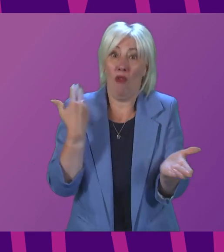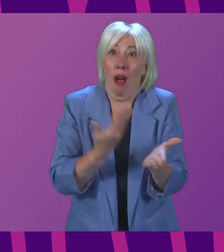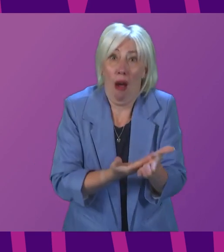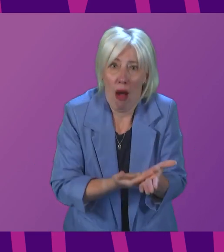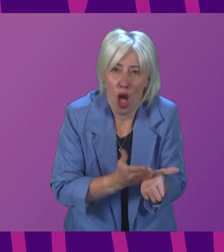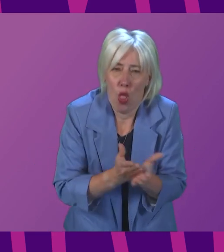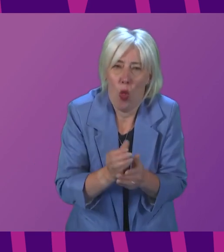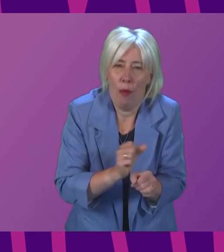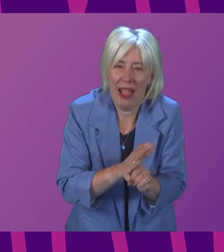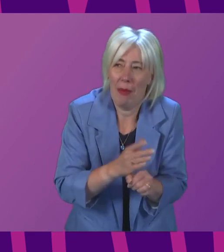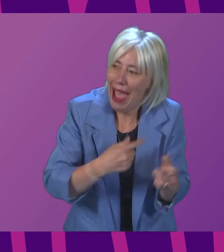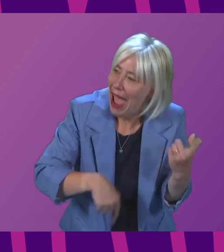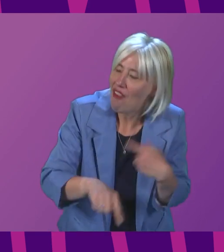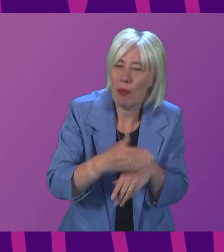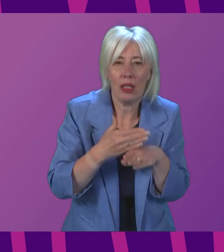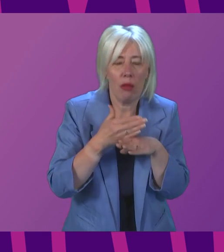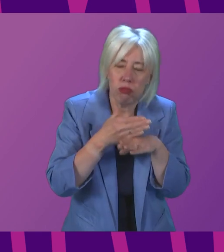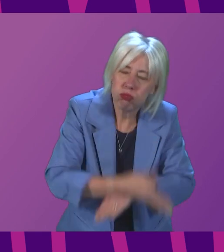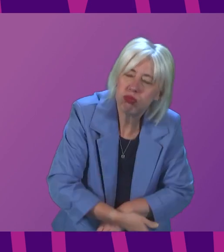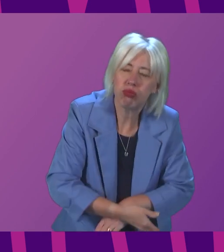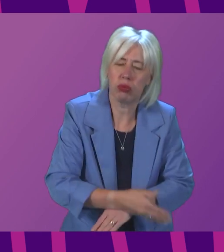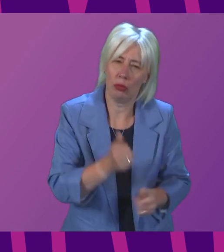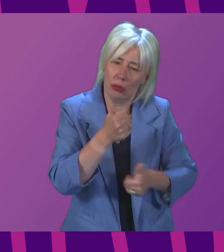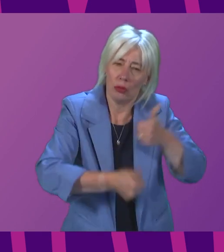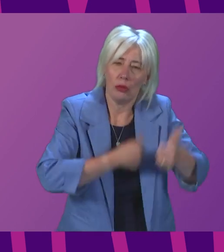Everybody who is working to help us through is doing a sterling job, and they have my